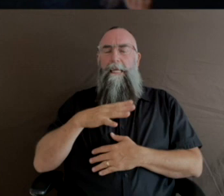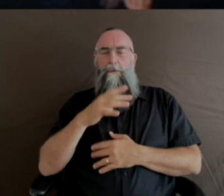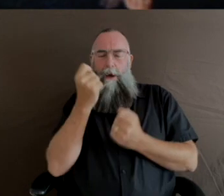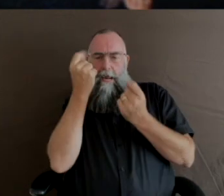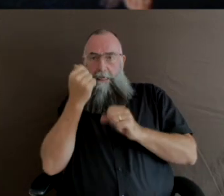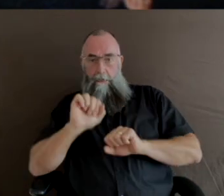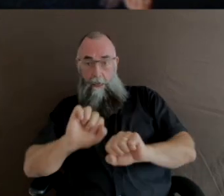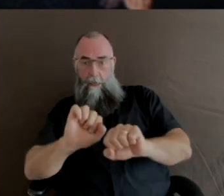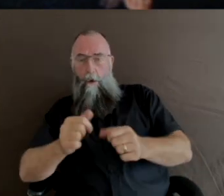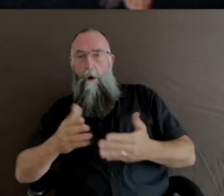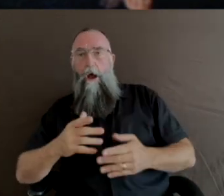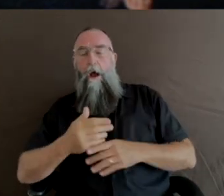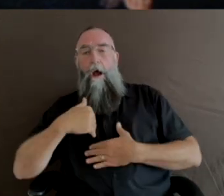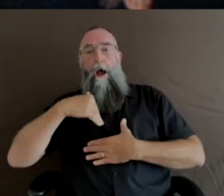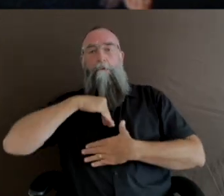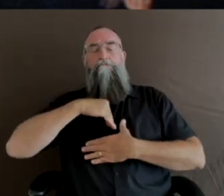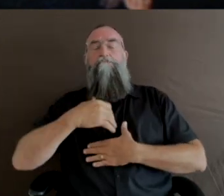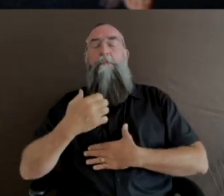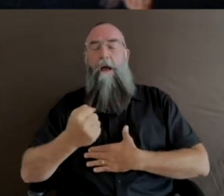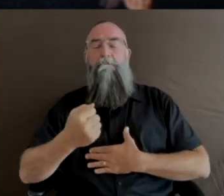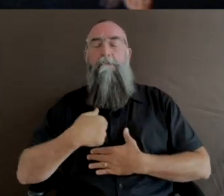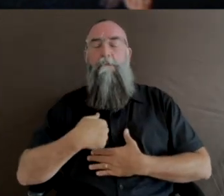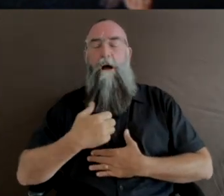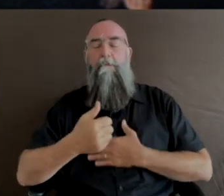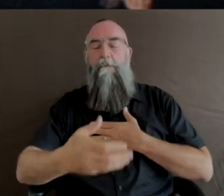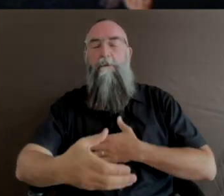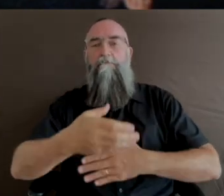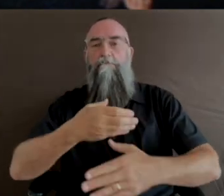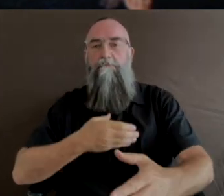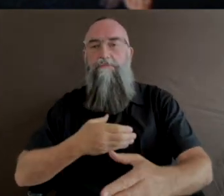a level of empathy for that entity. Parallel to that,